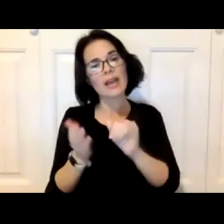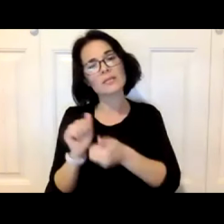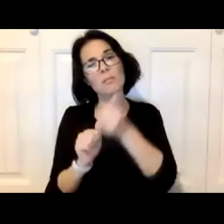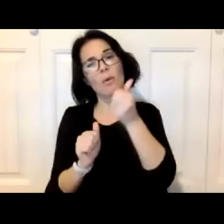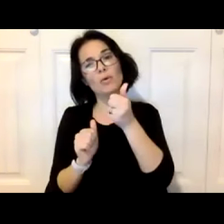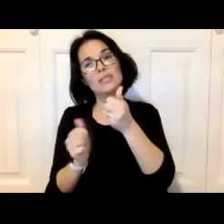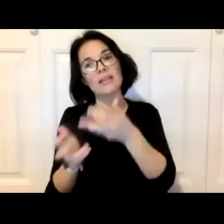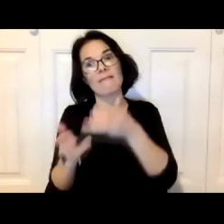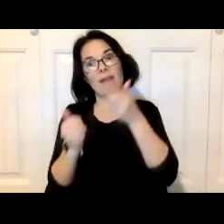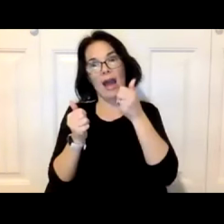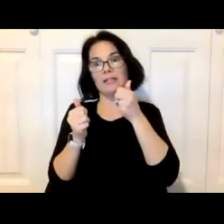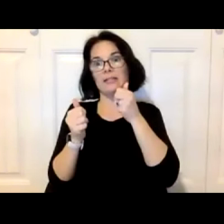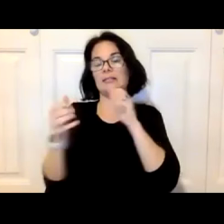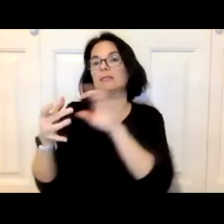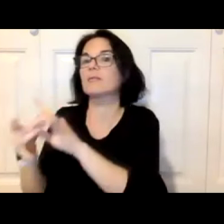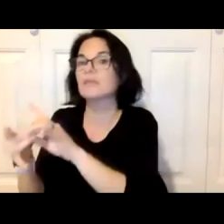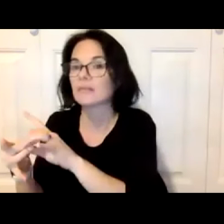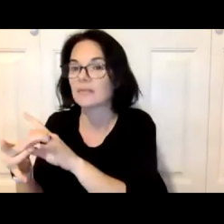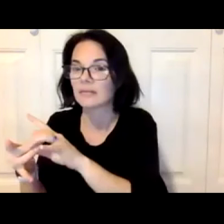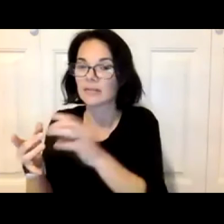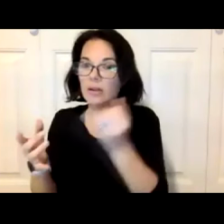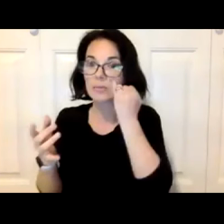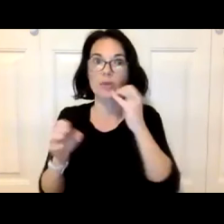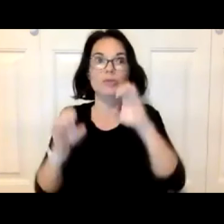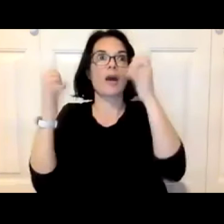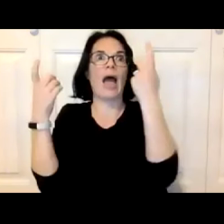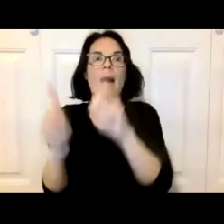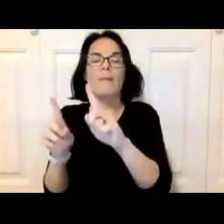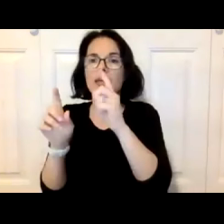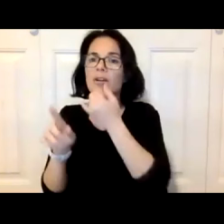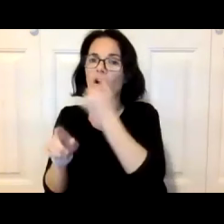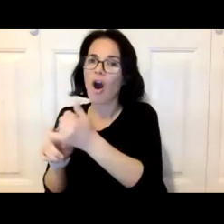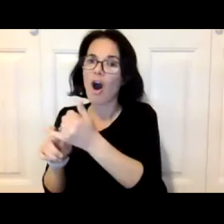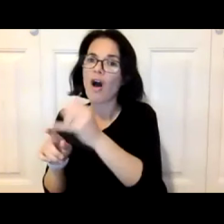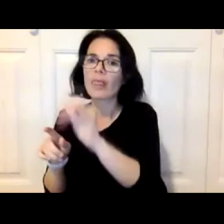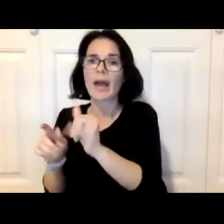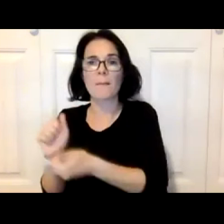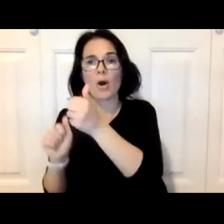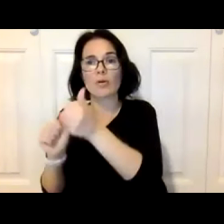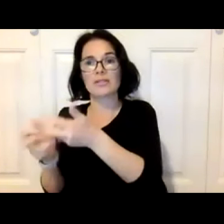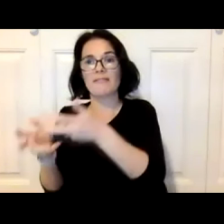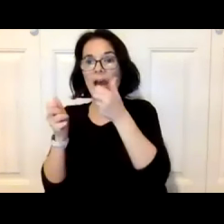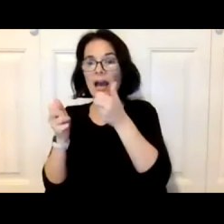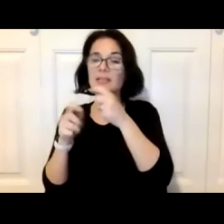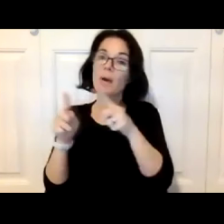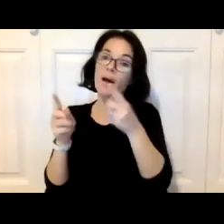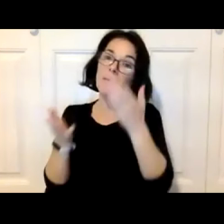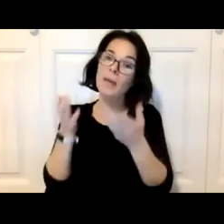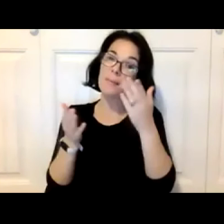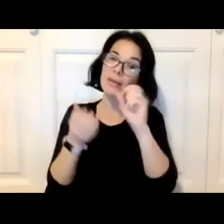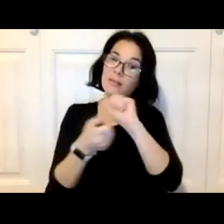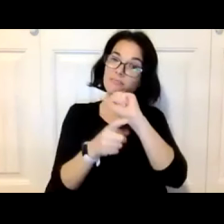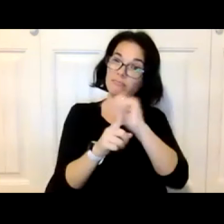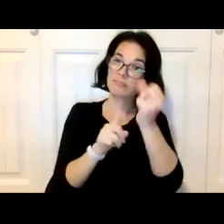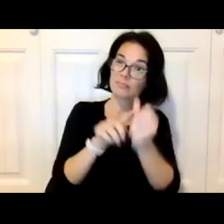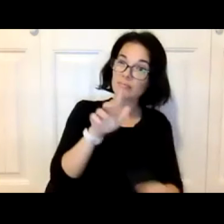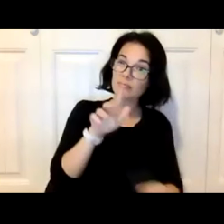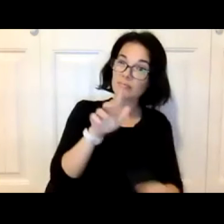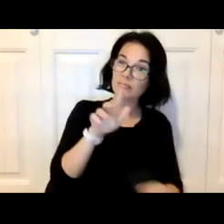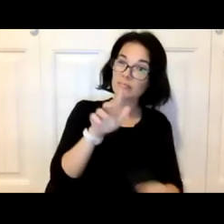reach help in an emergency, but there are certain situations when texting may be a better option.